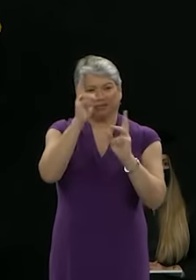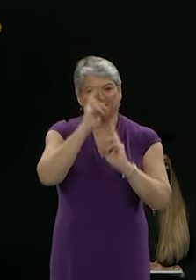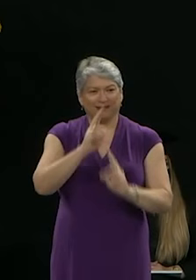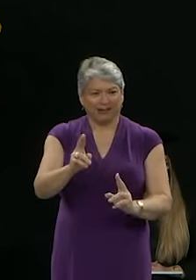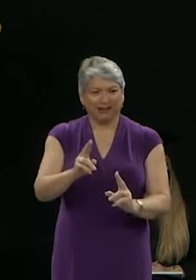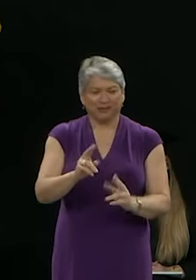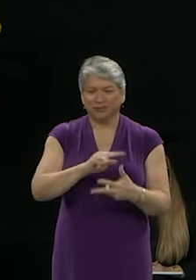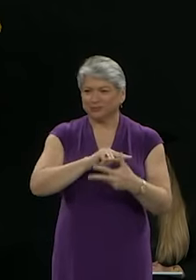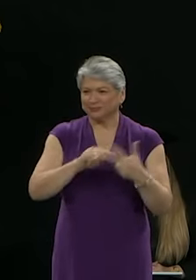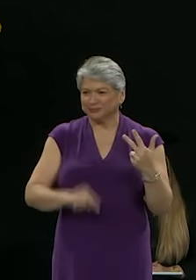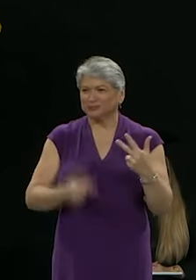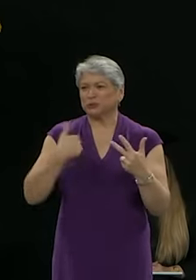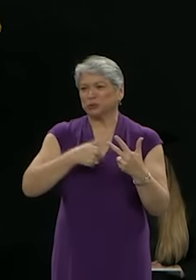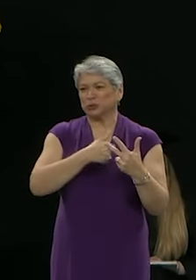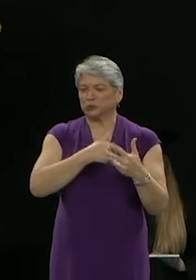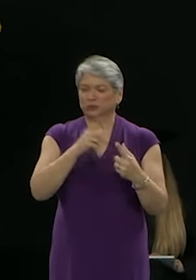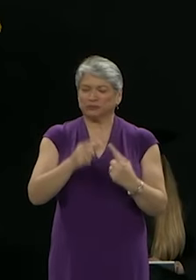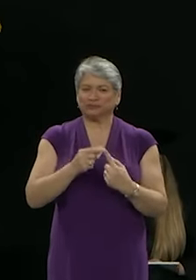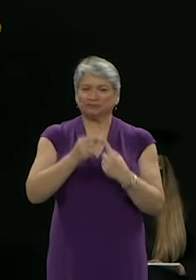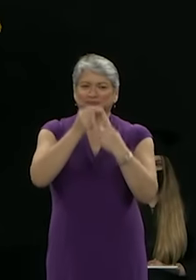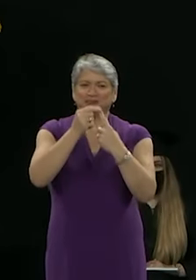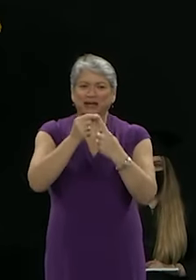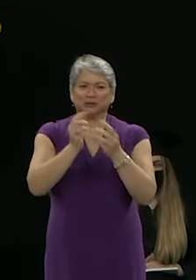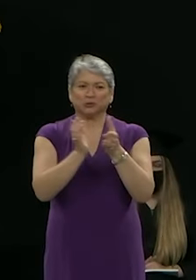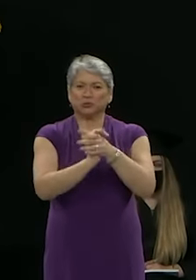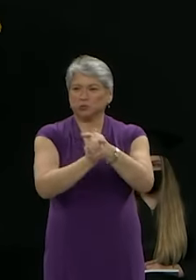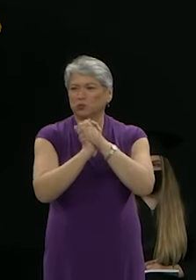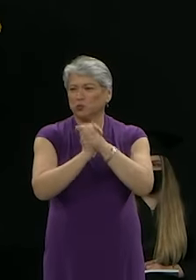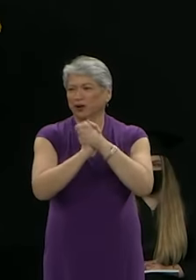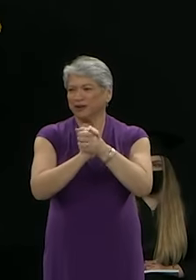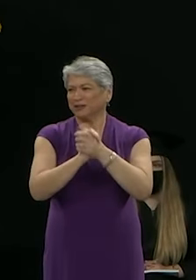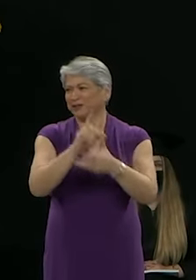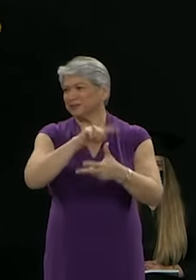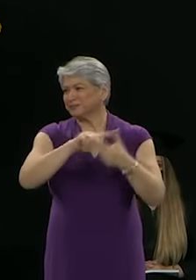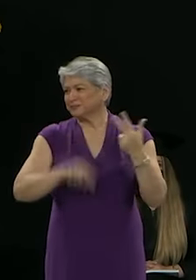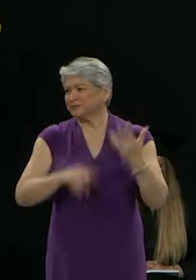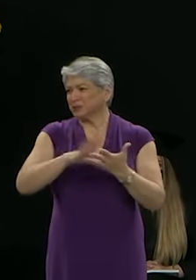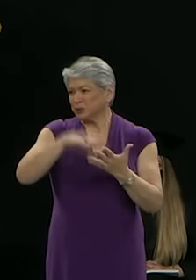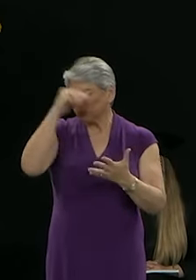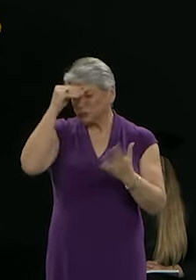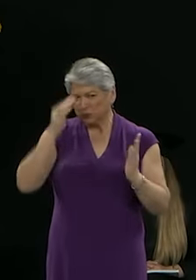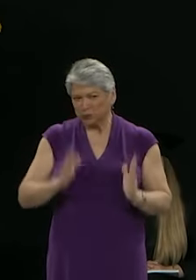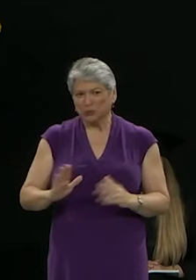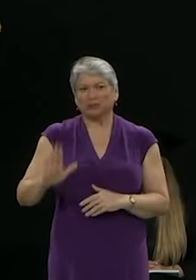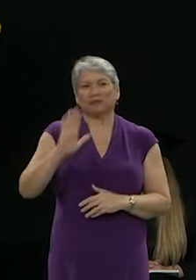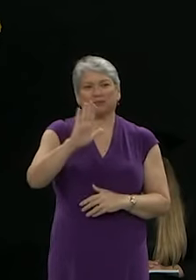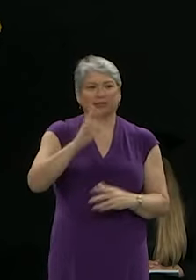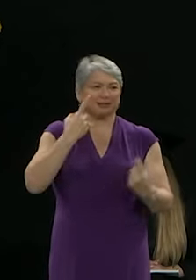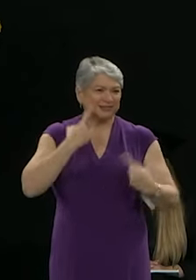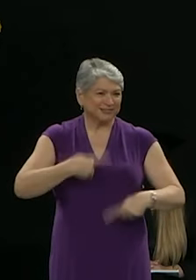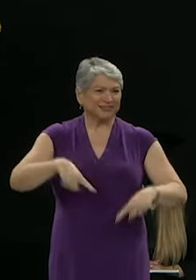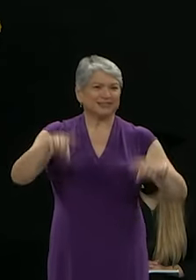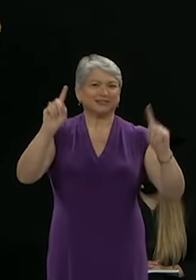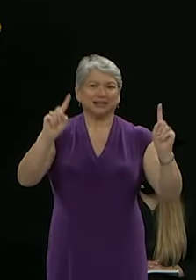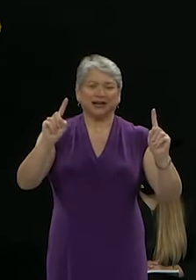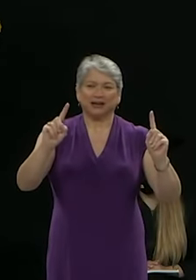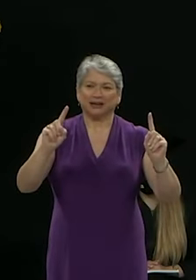We extend special congratulations to these students on their success as well-rounded student-athletes,